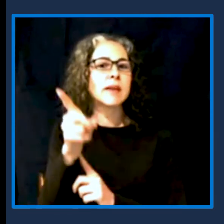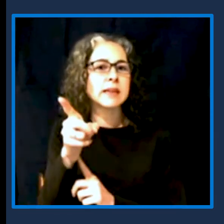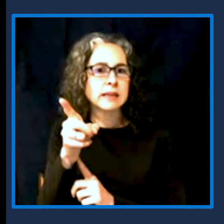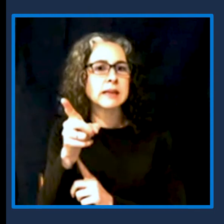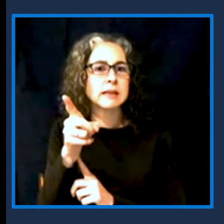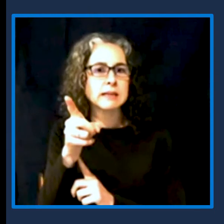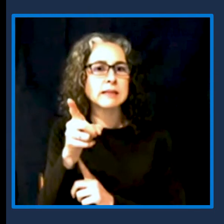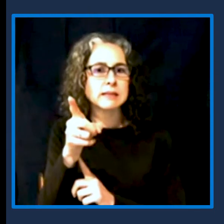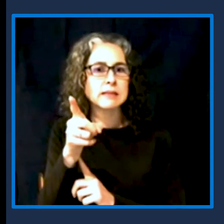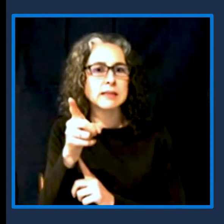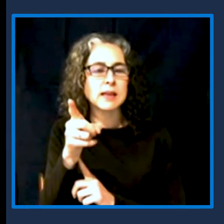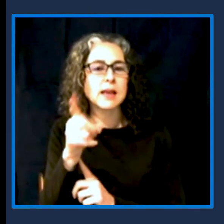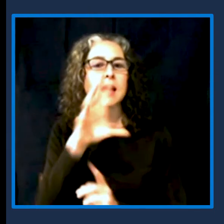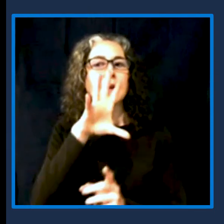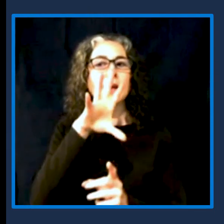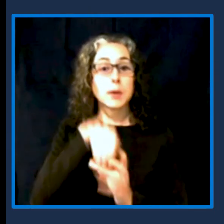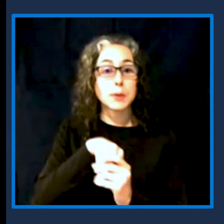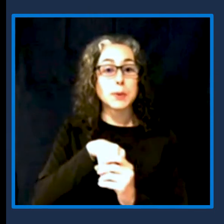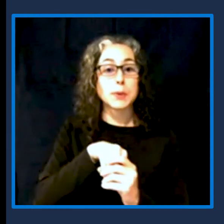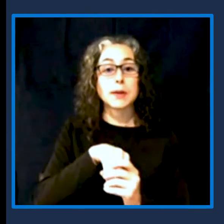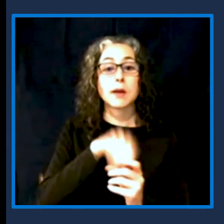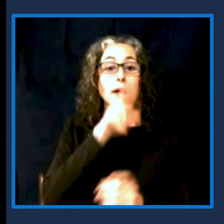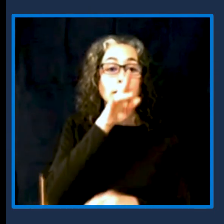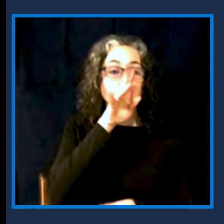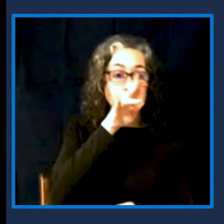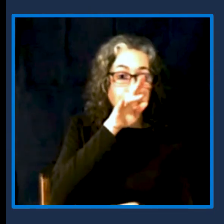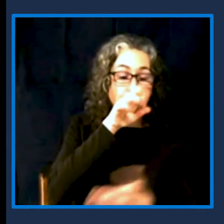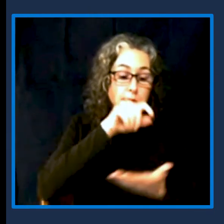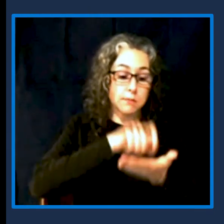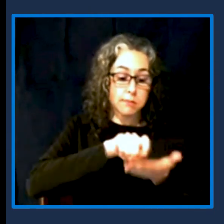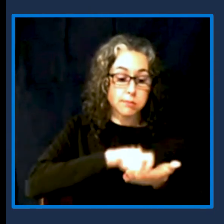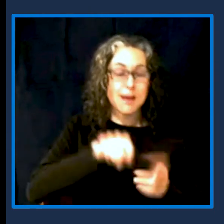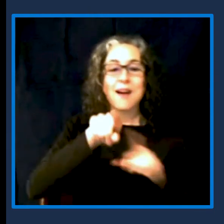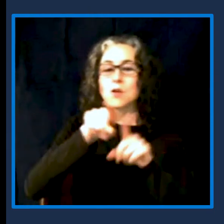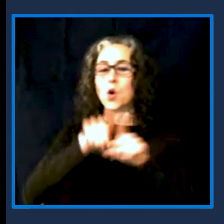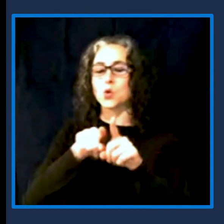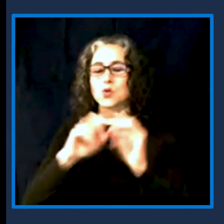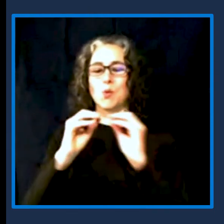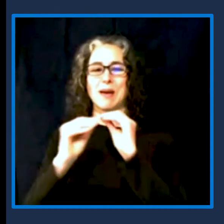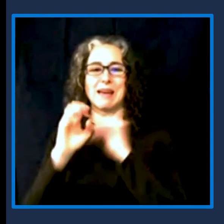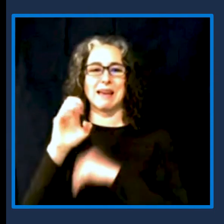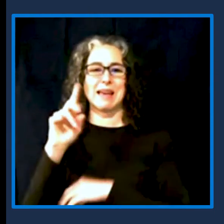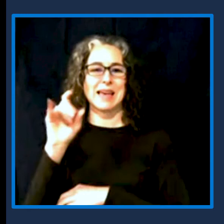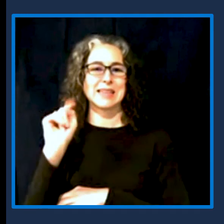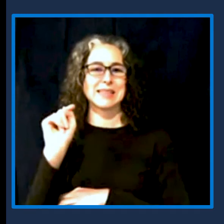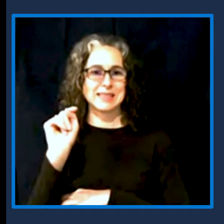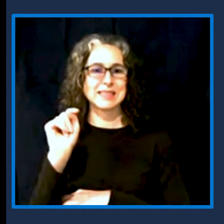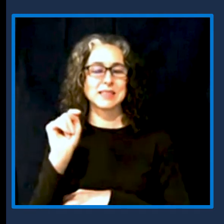both including dictating and then editing and so obviously the example on the right